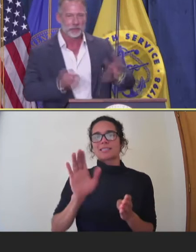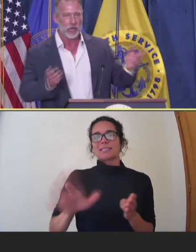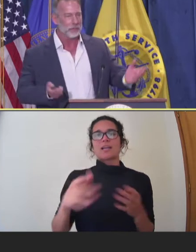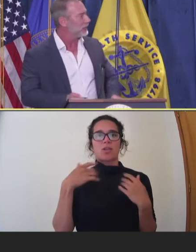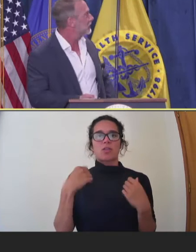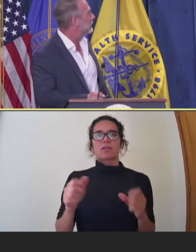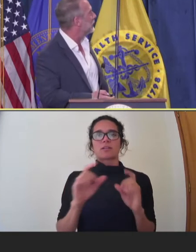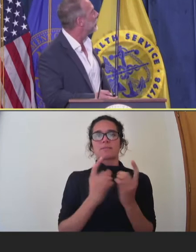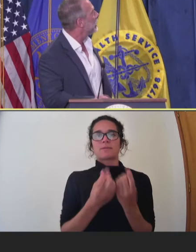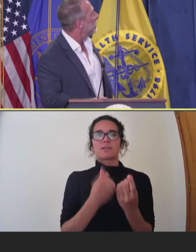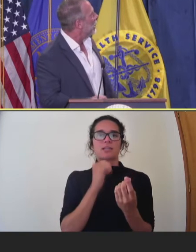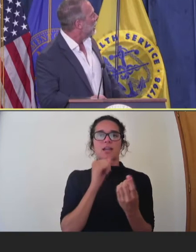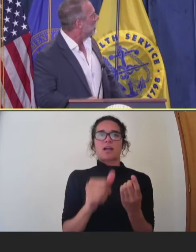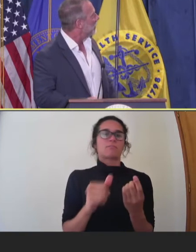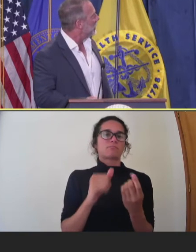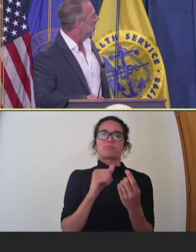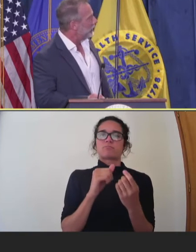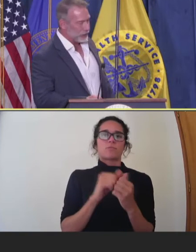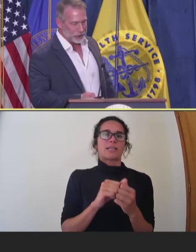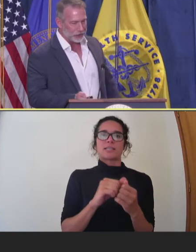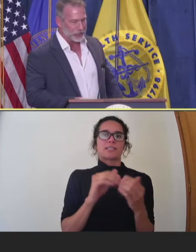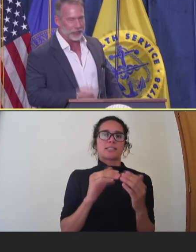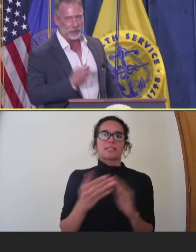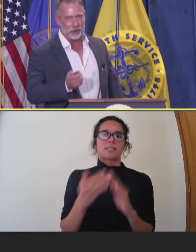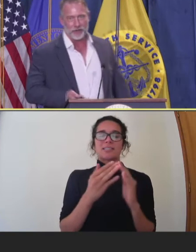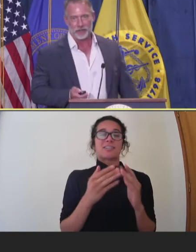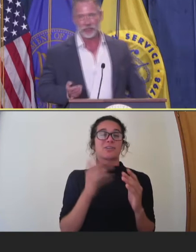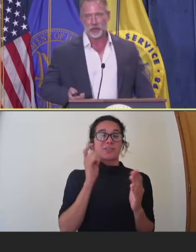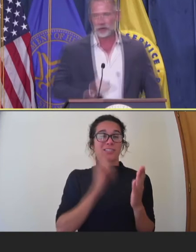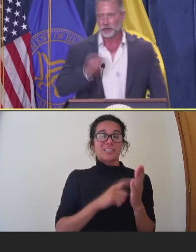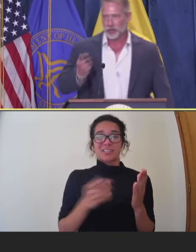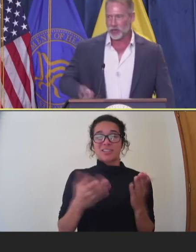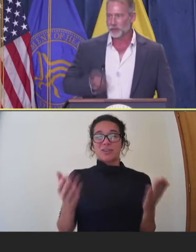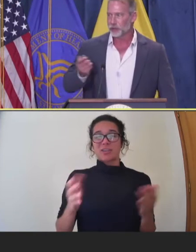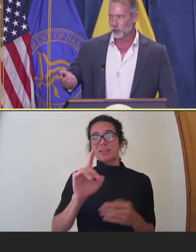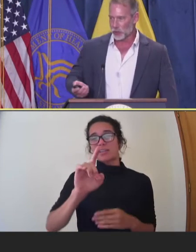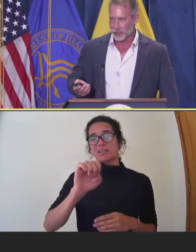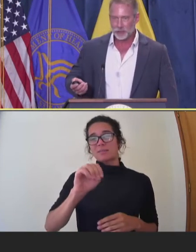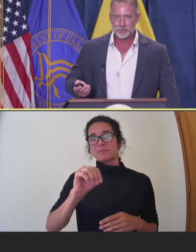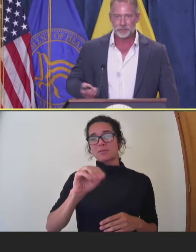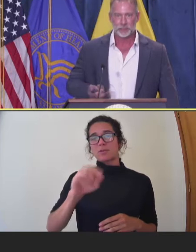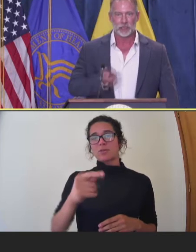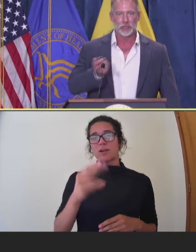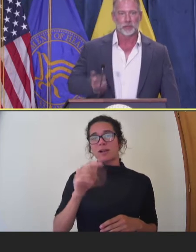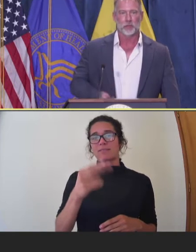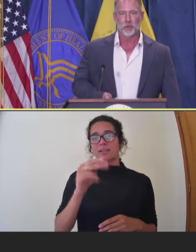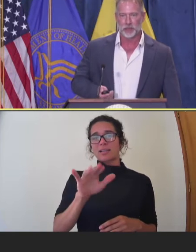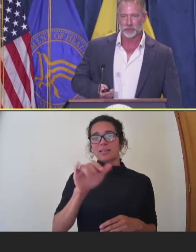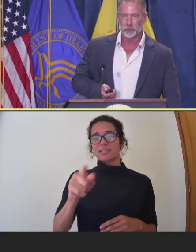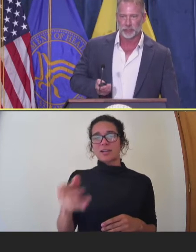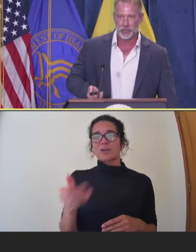not by city. And you can see the demographics there. There's not a majority within Fulton